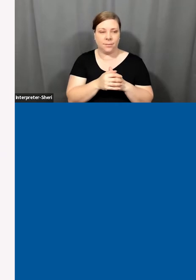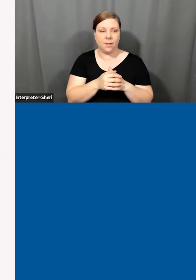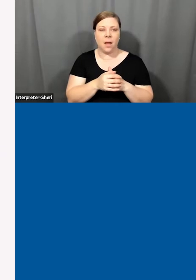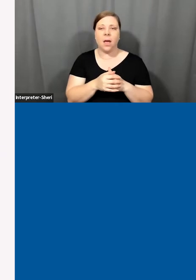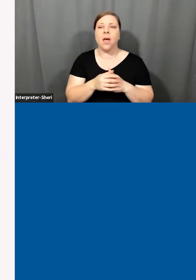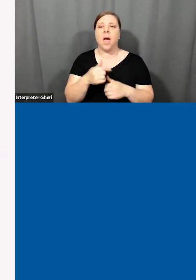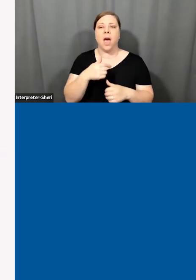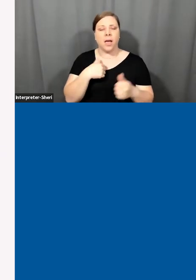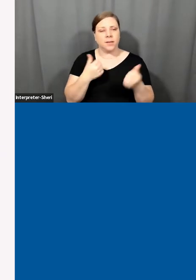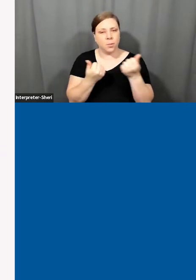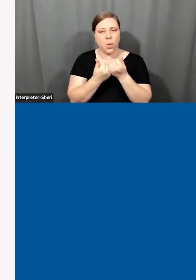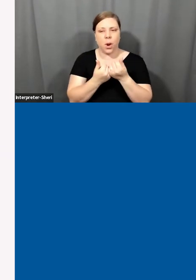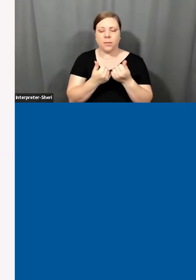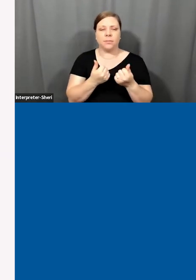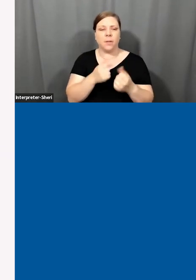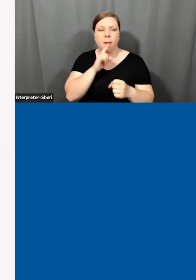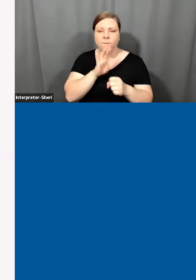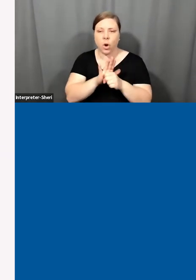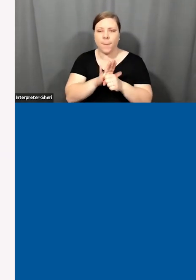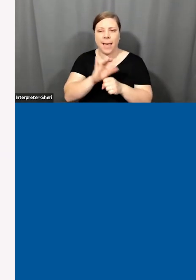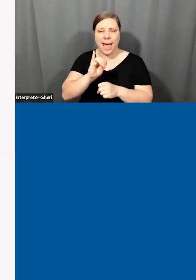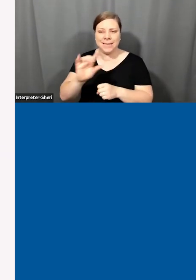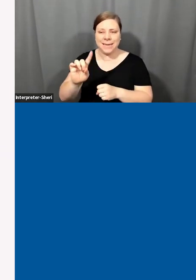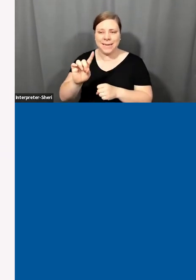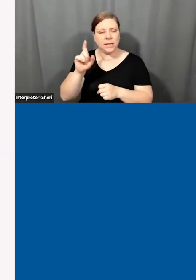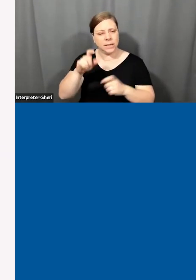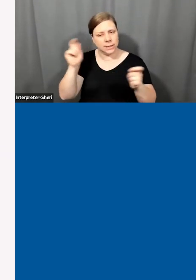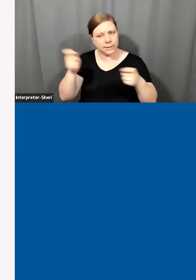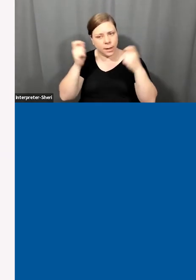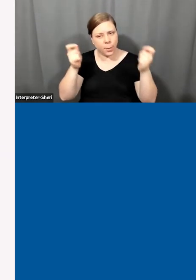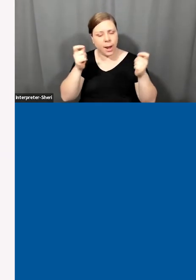We need to celebrate people's race, ethnicity, gender,